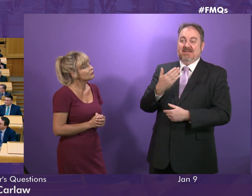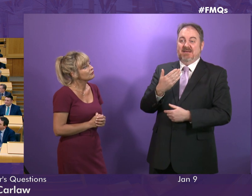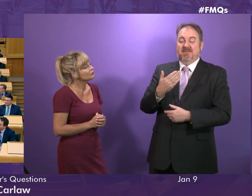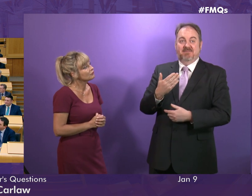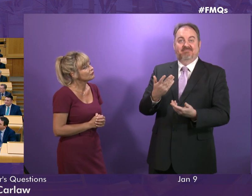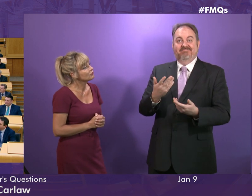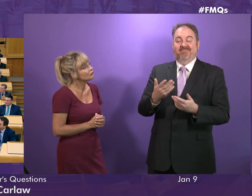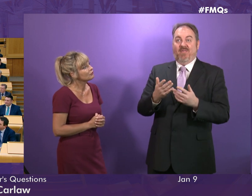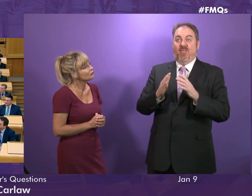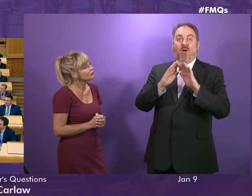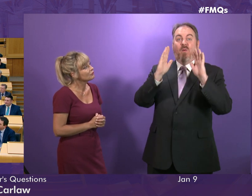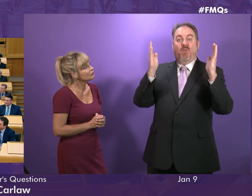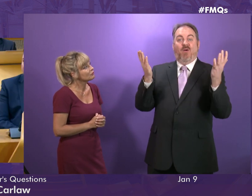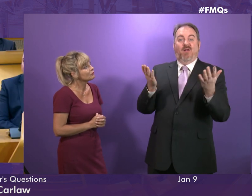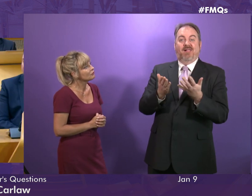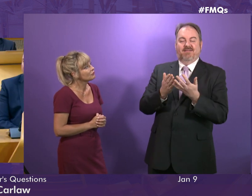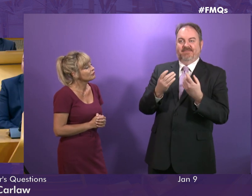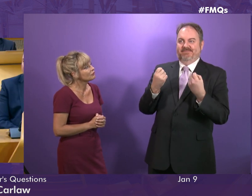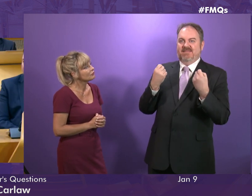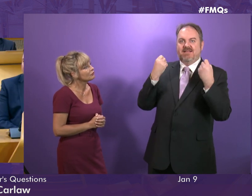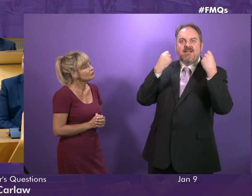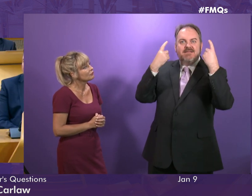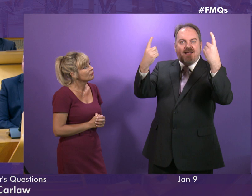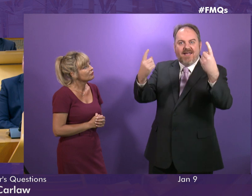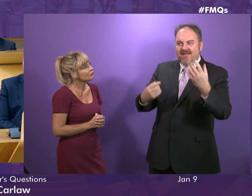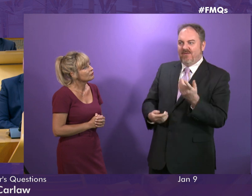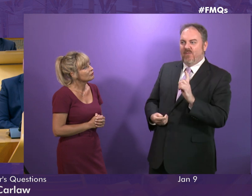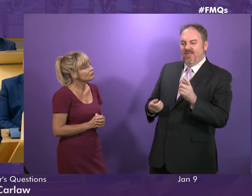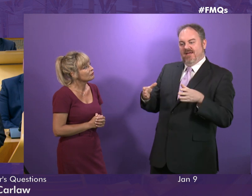world misunderstood what the cabinet secretary said.